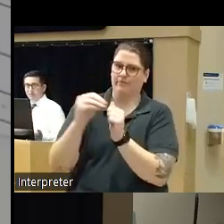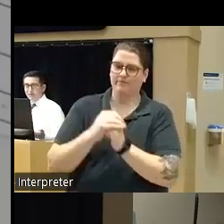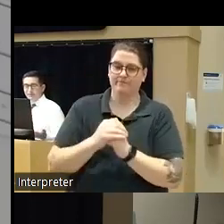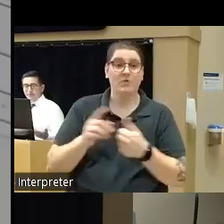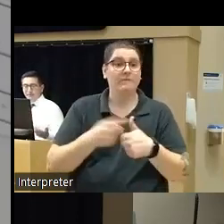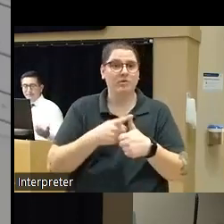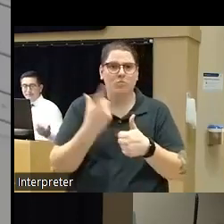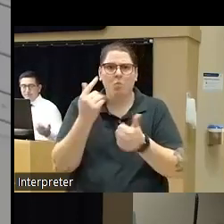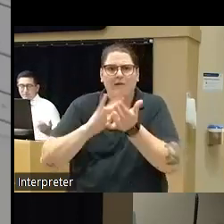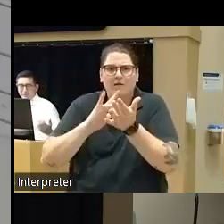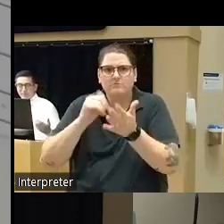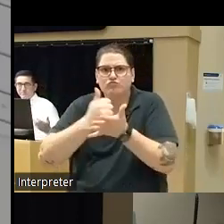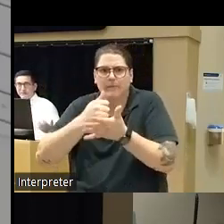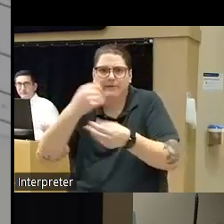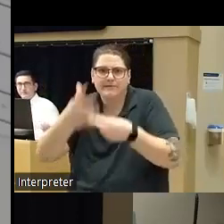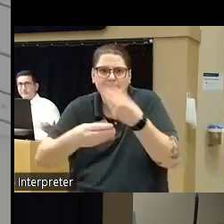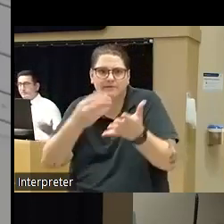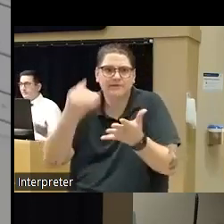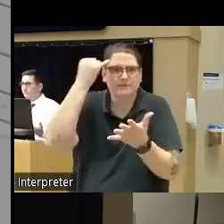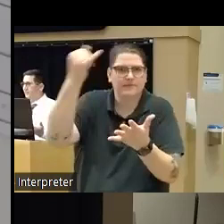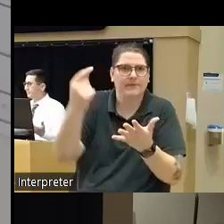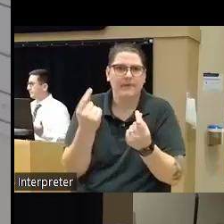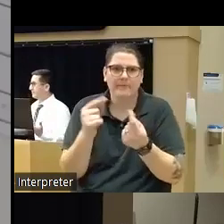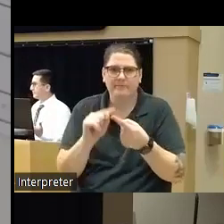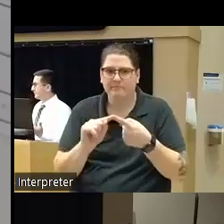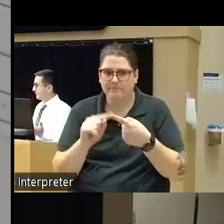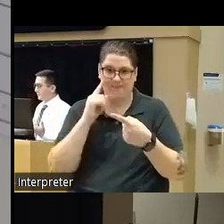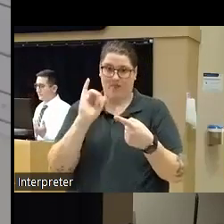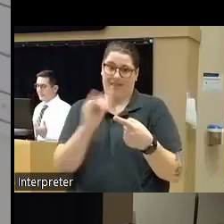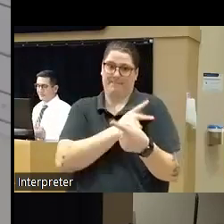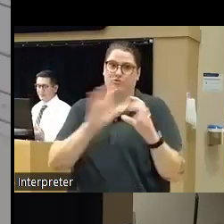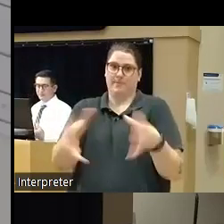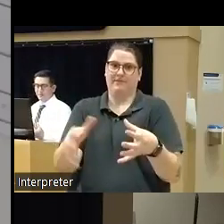pharmacological option or treatments might you consider in a patient population uh like this